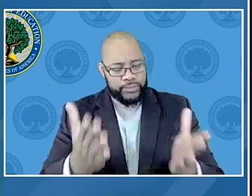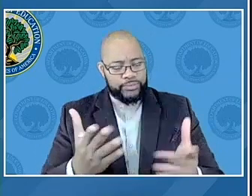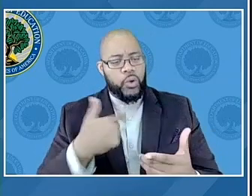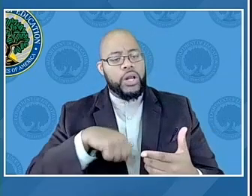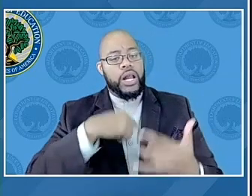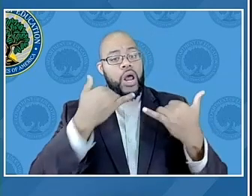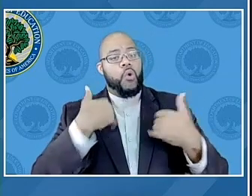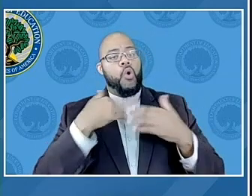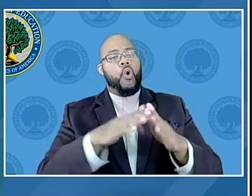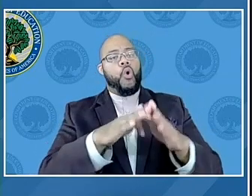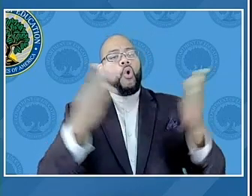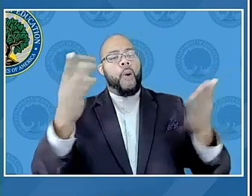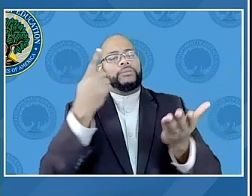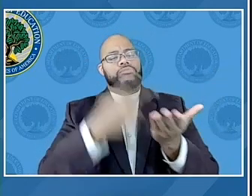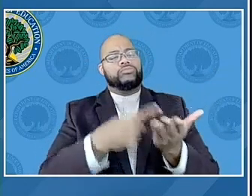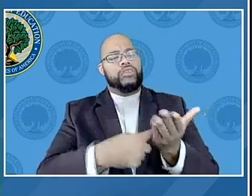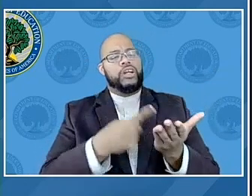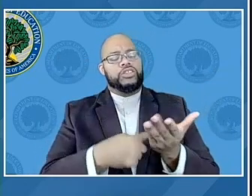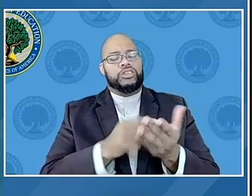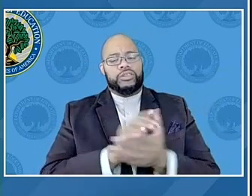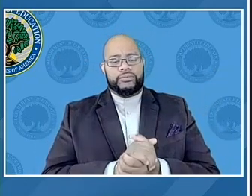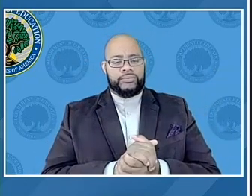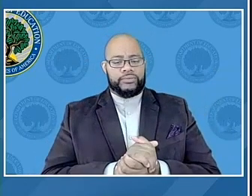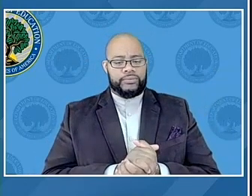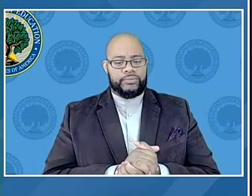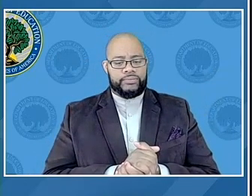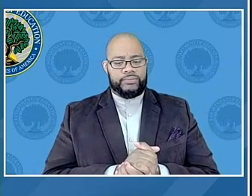for discussion on that. Questions?